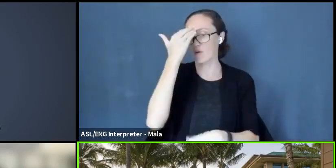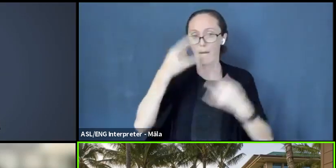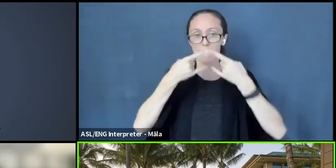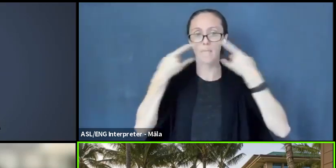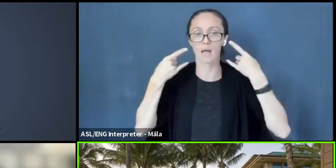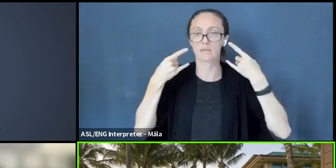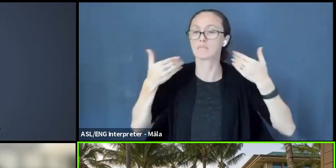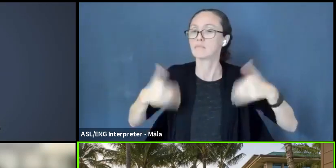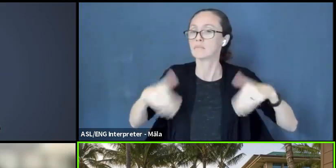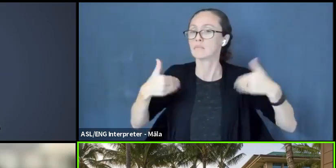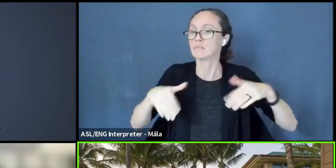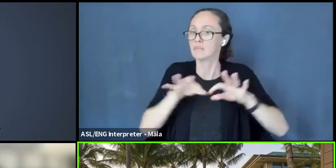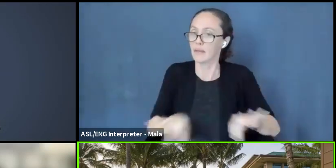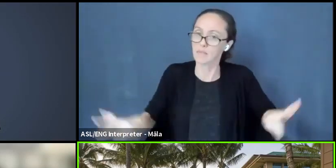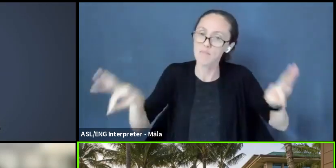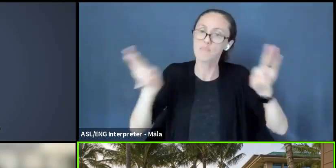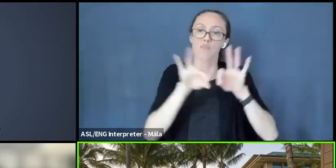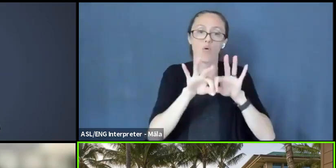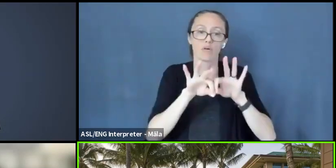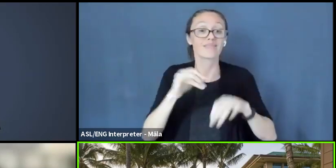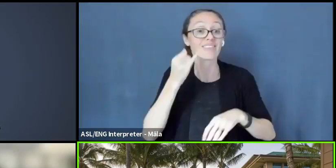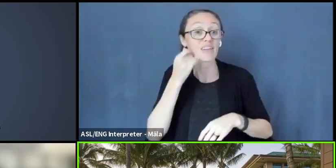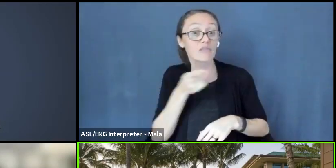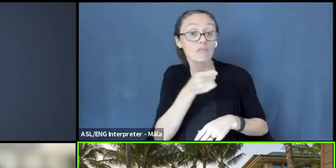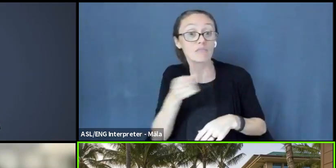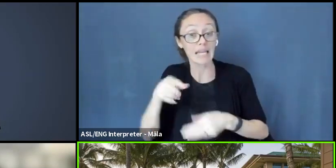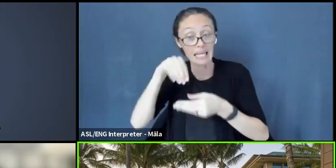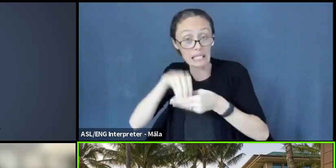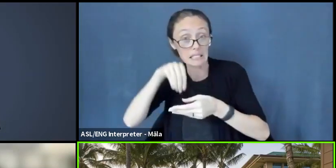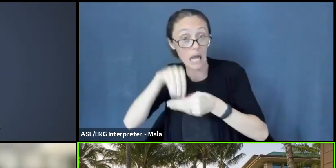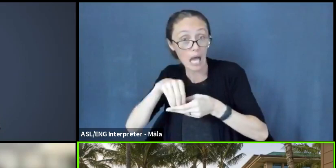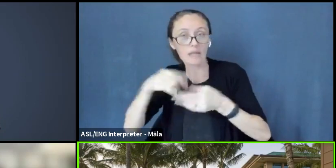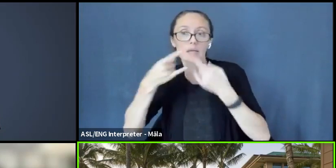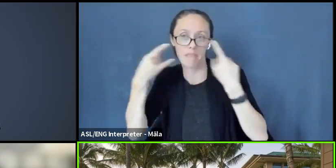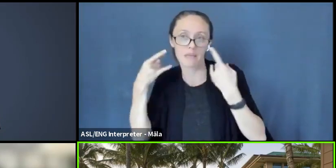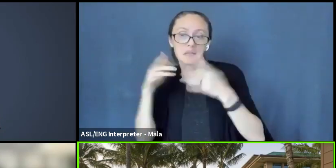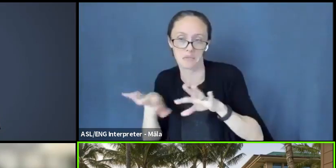You wear indoors or outdoors if you're in really large groups.